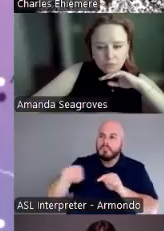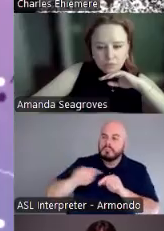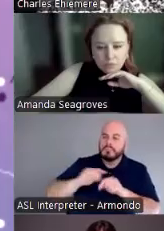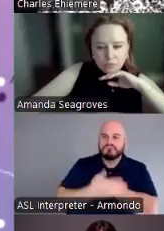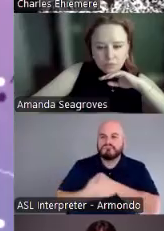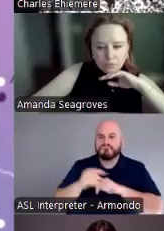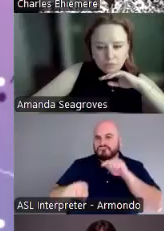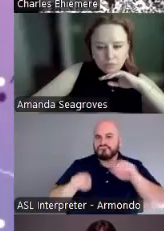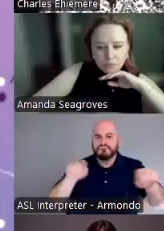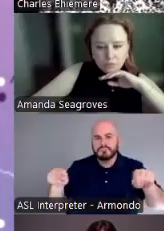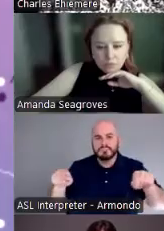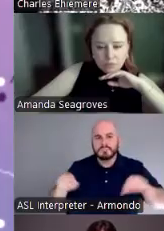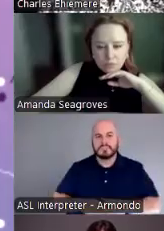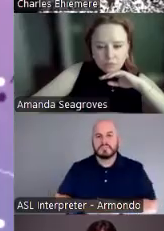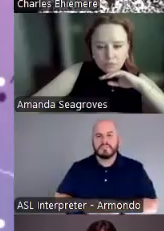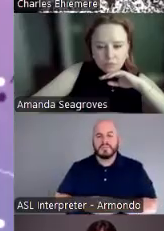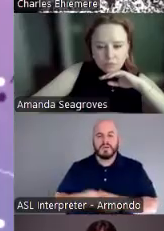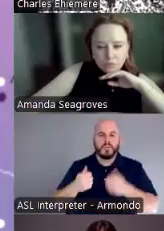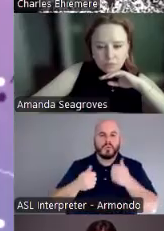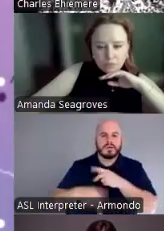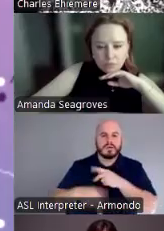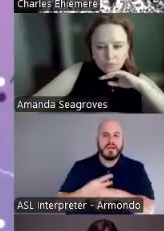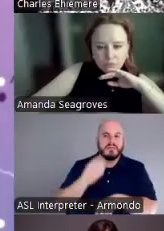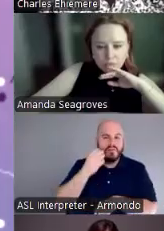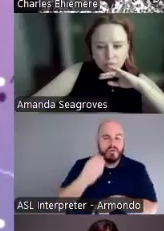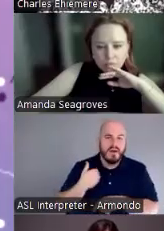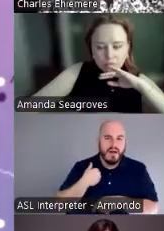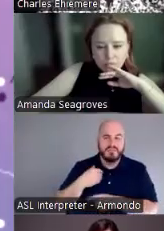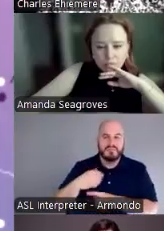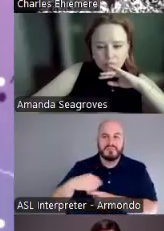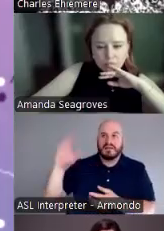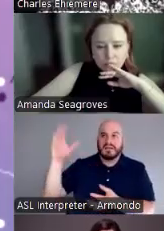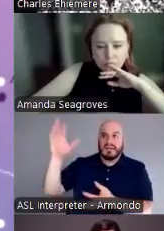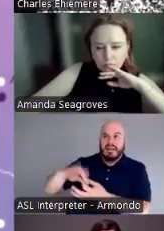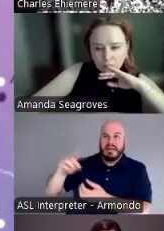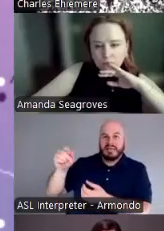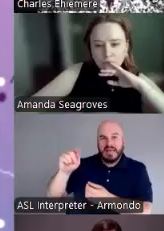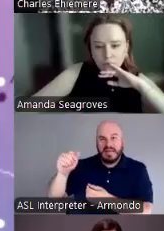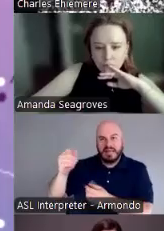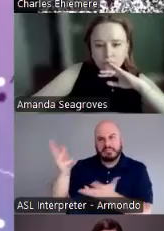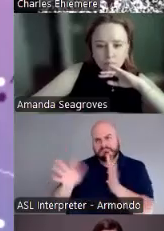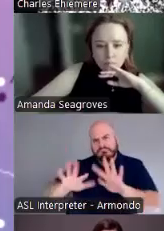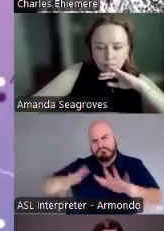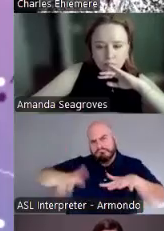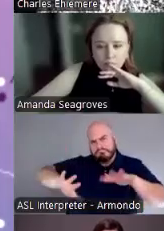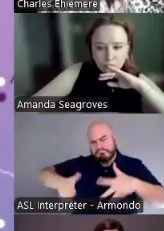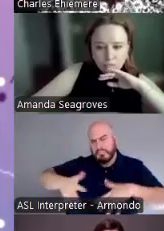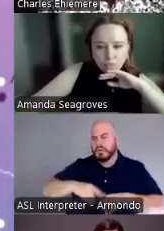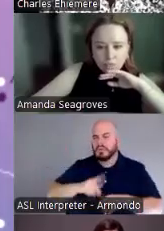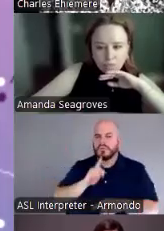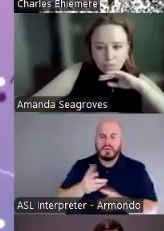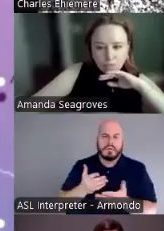is not even one of the criteria for assessing this. So once there's a good number of phone ownage,